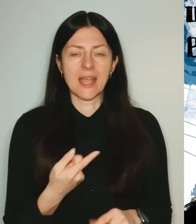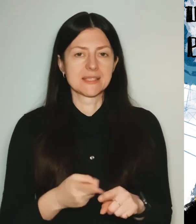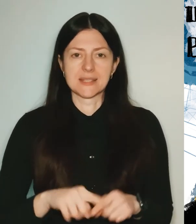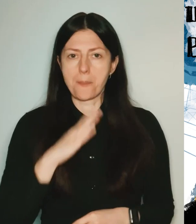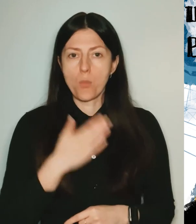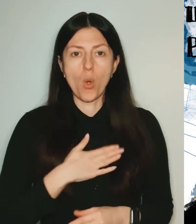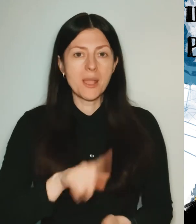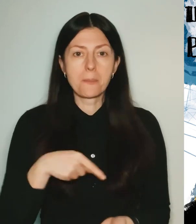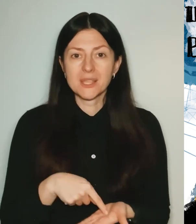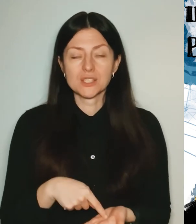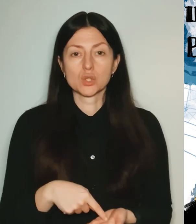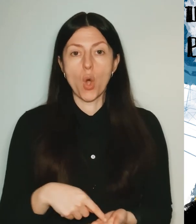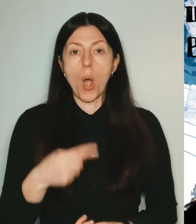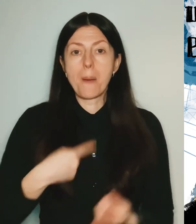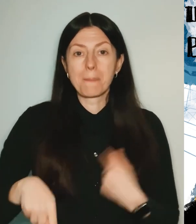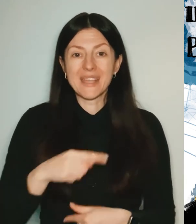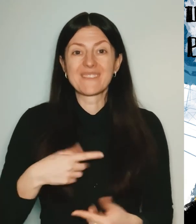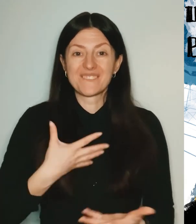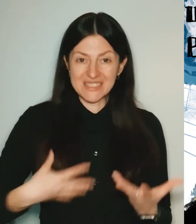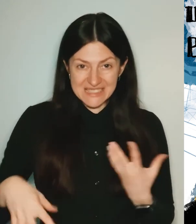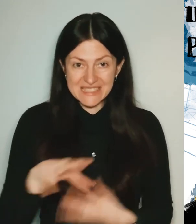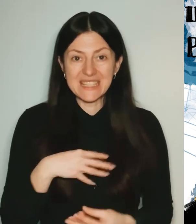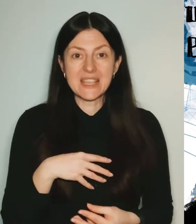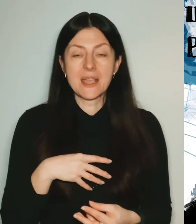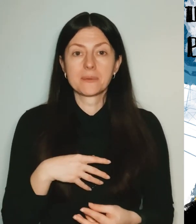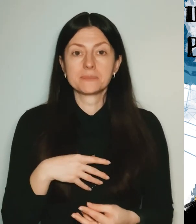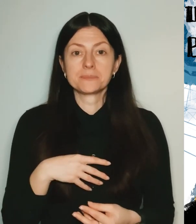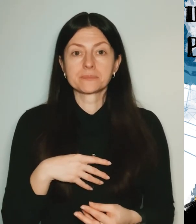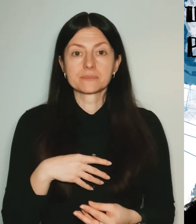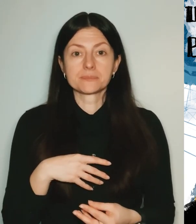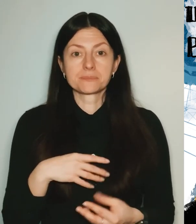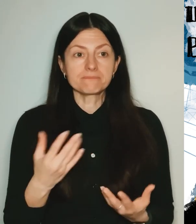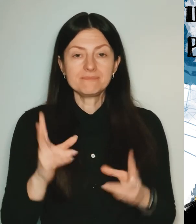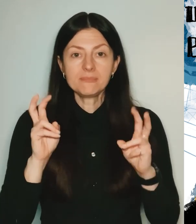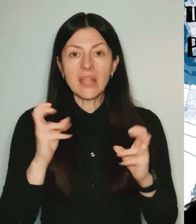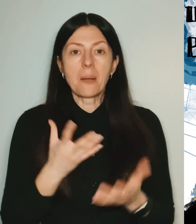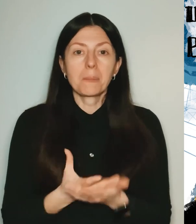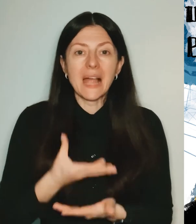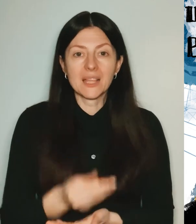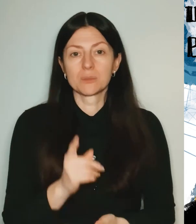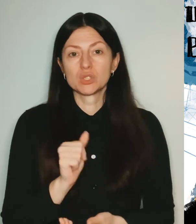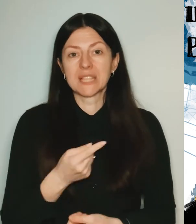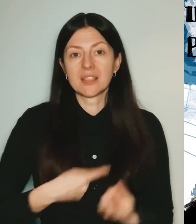This is my country, my city. We’re all paying… all of us…